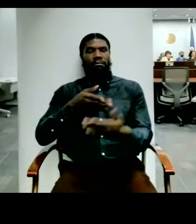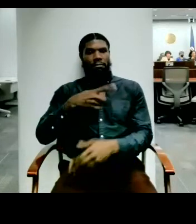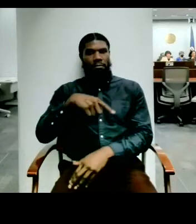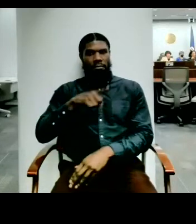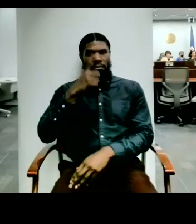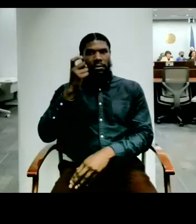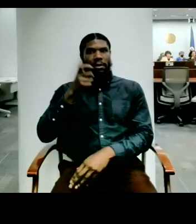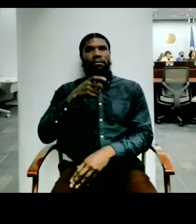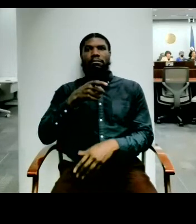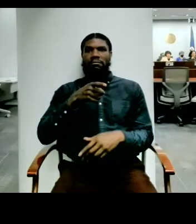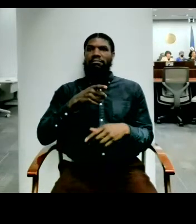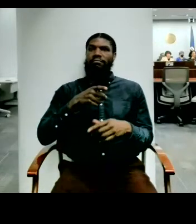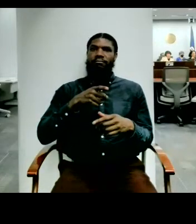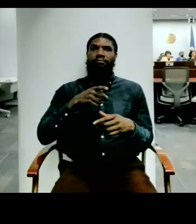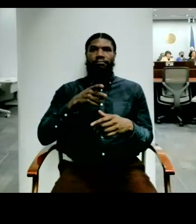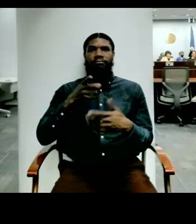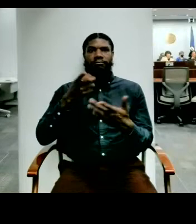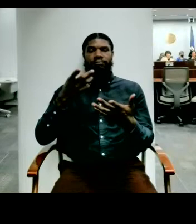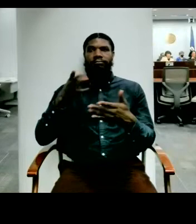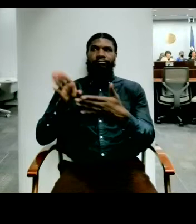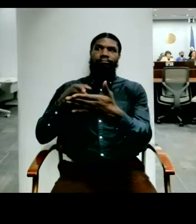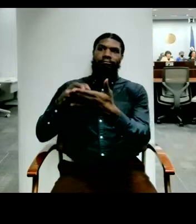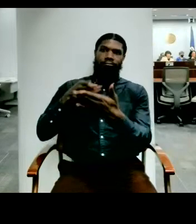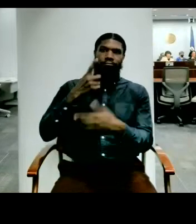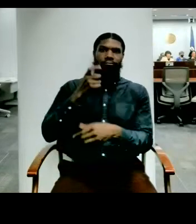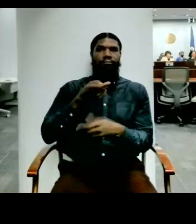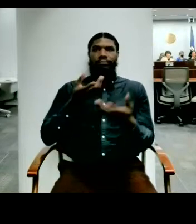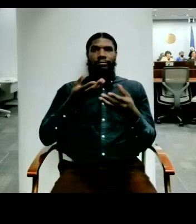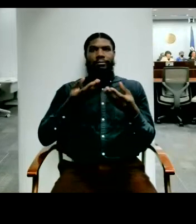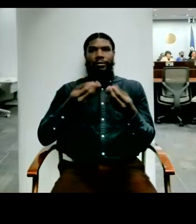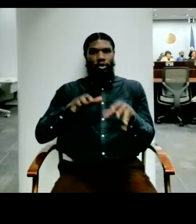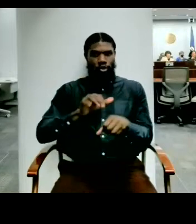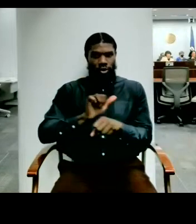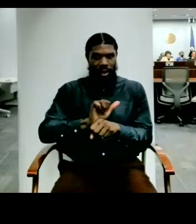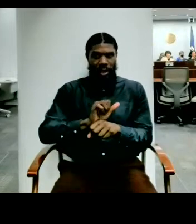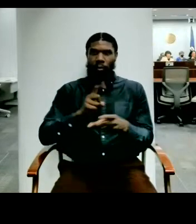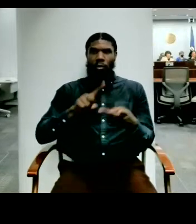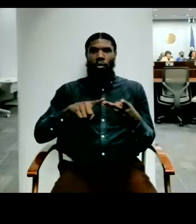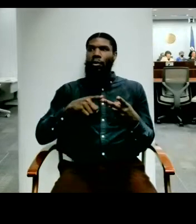weren't accommodated or they've lost their job for lack of an accommodation. And, you know,